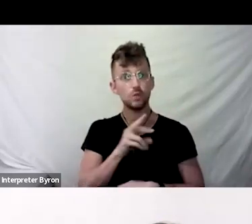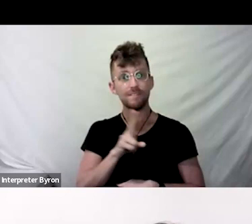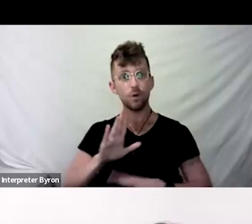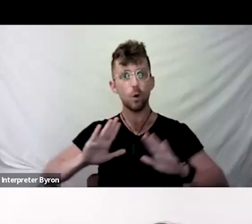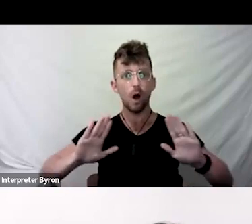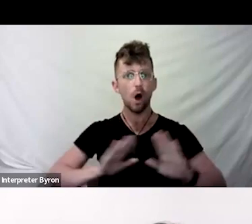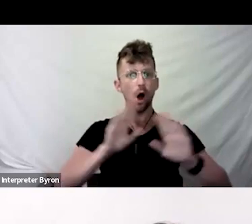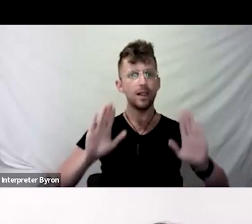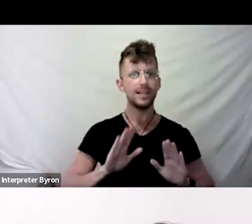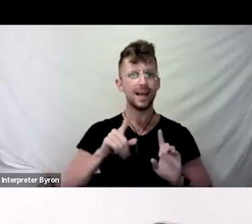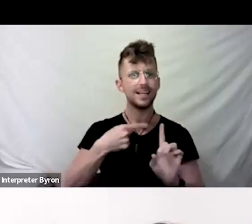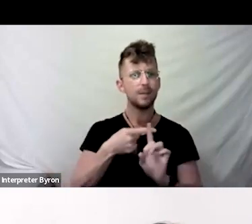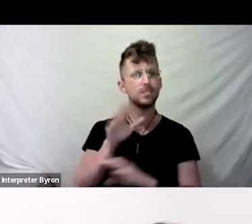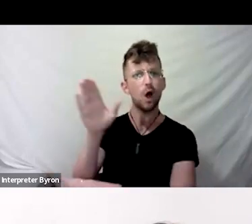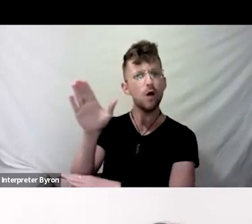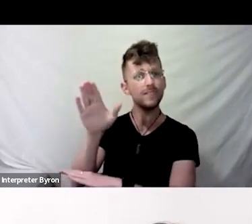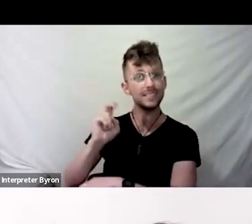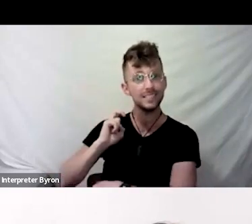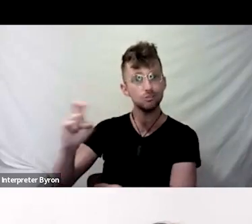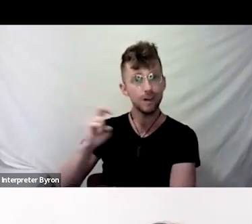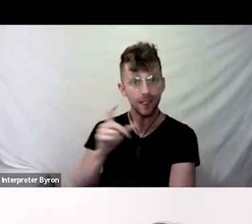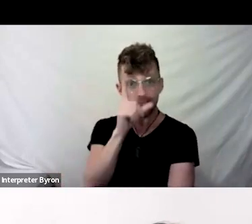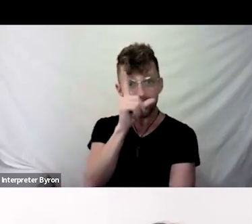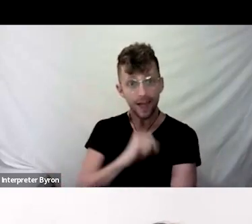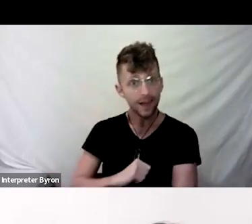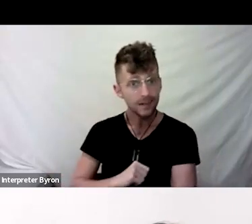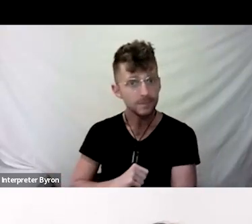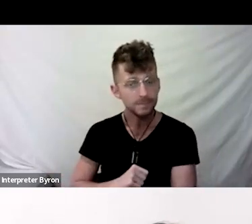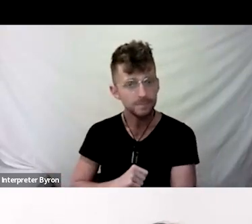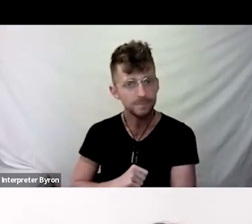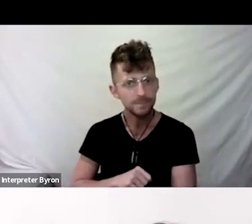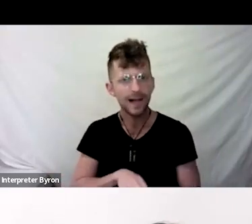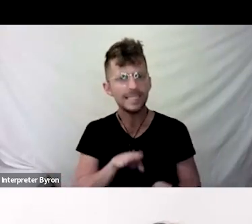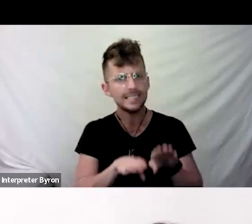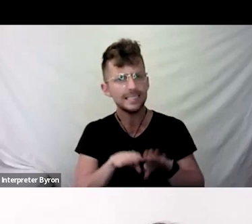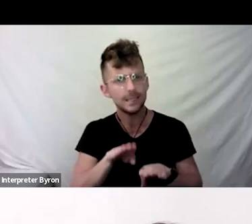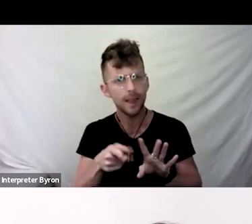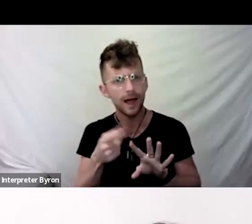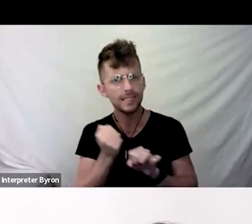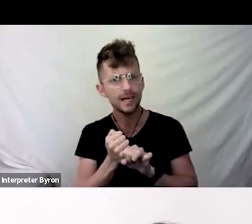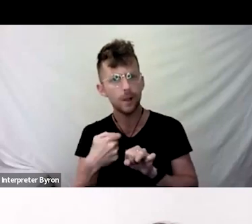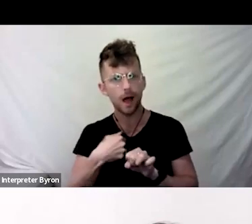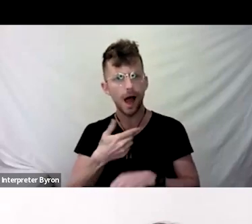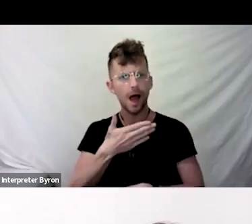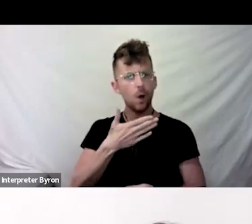And then similar to that, somebody has said, I want to go overseas for my respite.